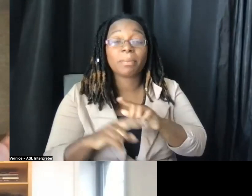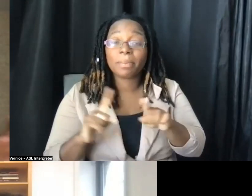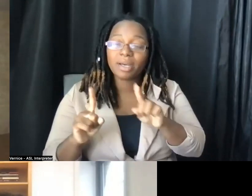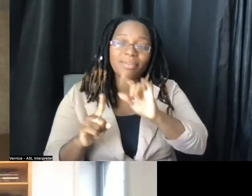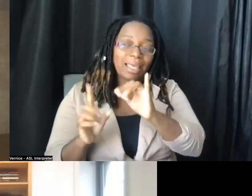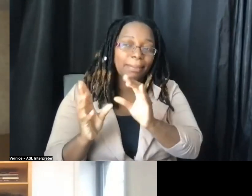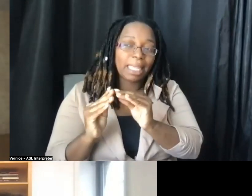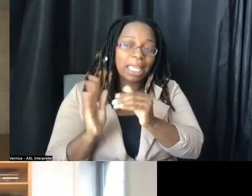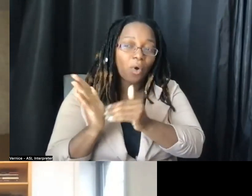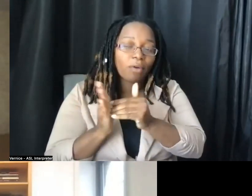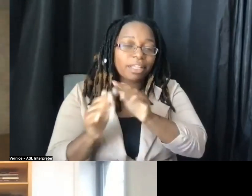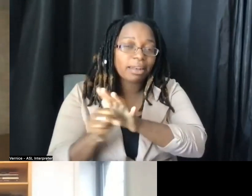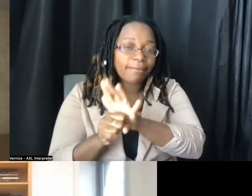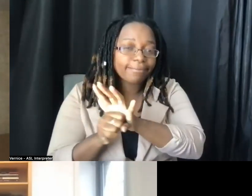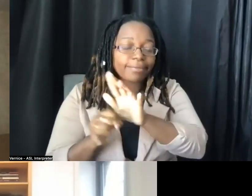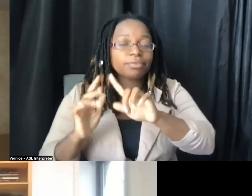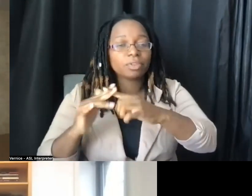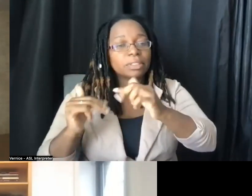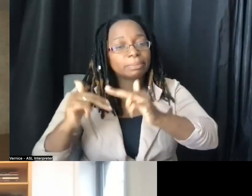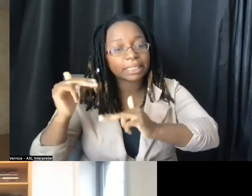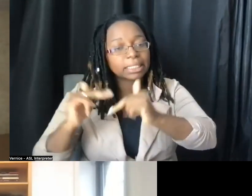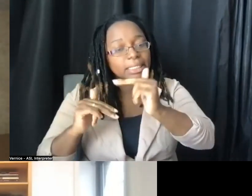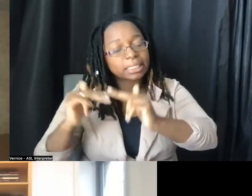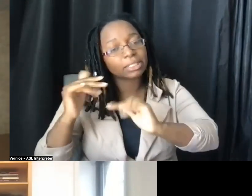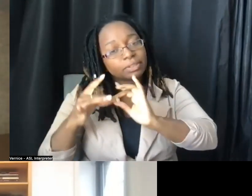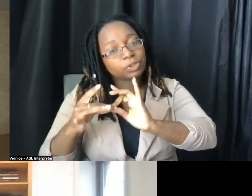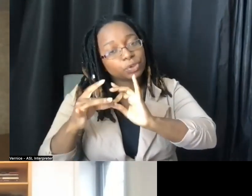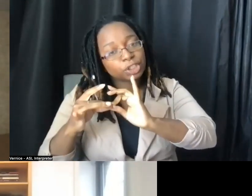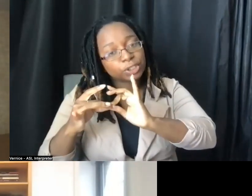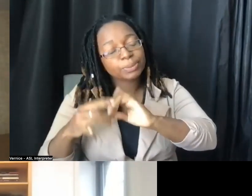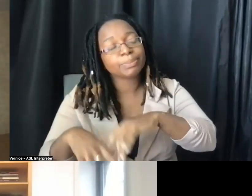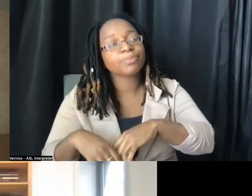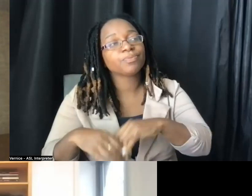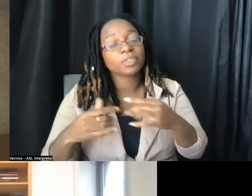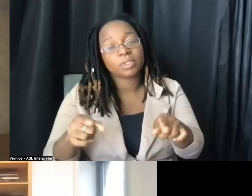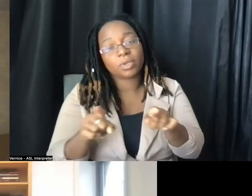Something often enough for you to be able to maintain relationships